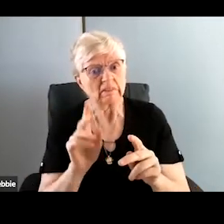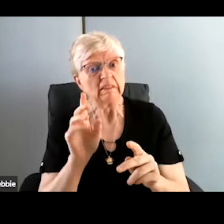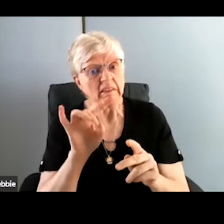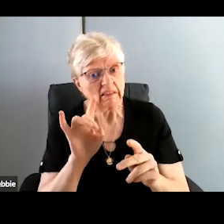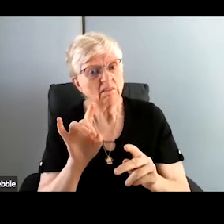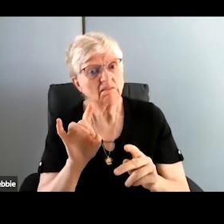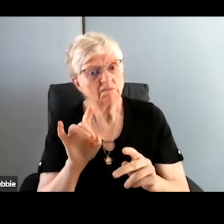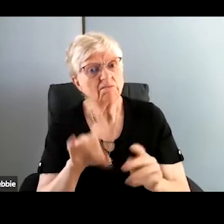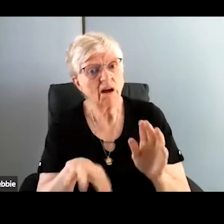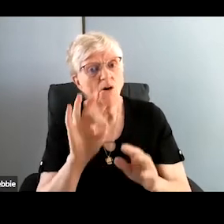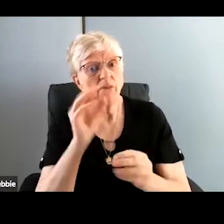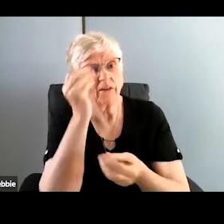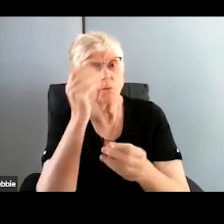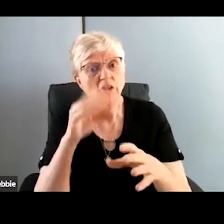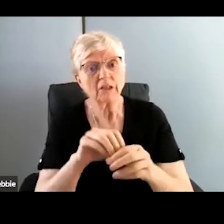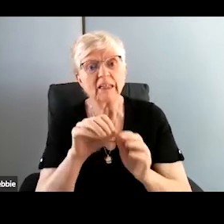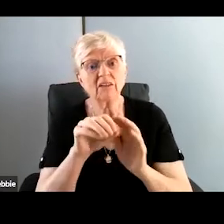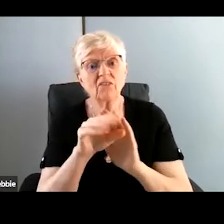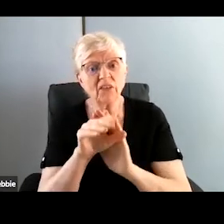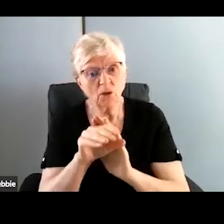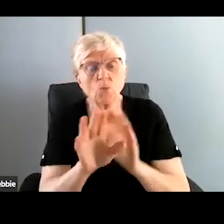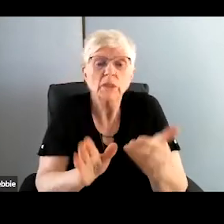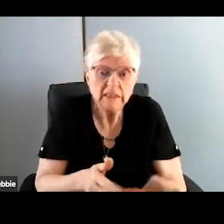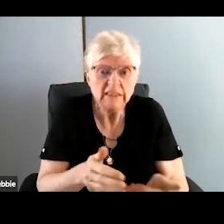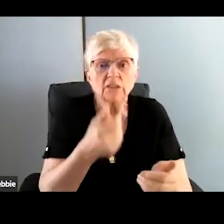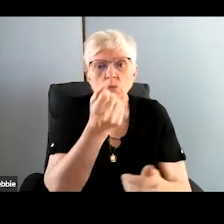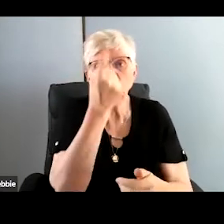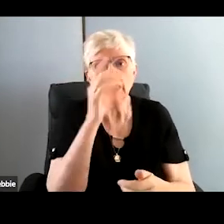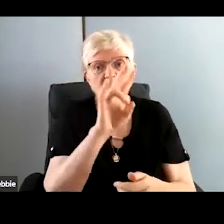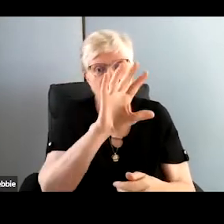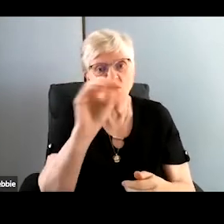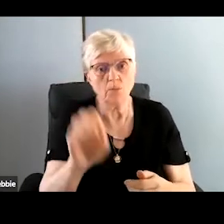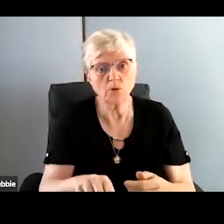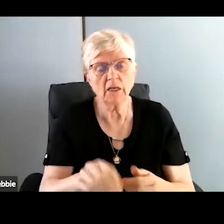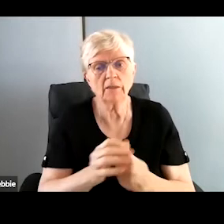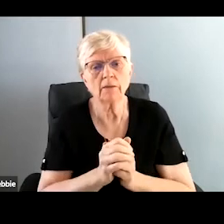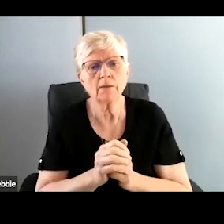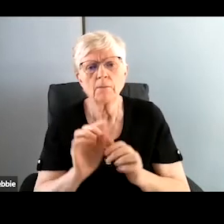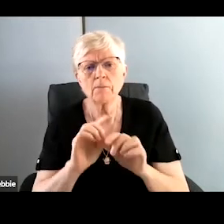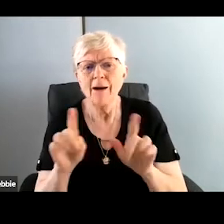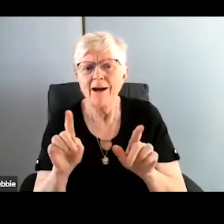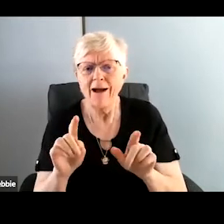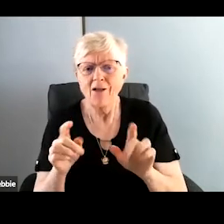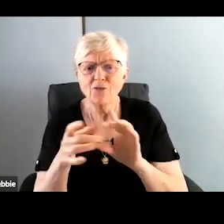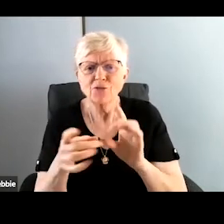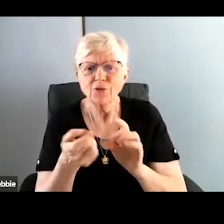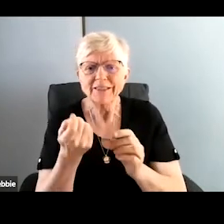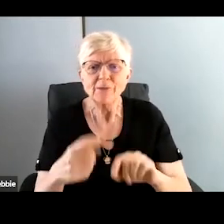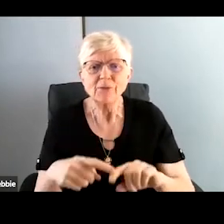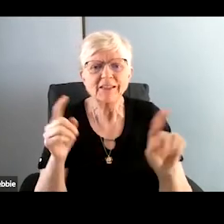FOUND THAT THE INFORMATION IN VIDEO FORMAT IS EASY TO UNDERSTAND. BUT THE STORY'S A LITTLE BIT DIFFERENT FOR SEVERE AND BUT THE STORY'S A LITTLE BIT DIFFERENT FOR SEVERE AND PROFOUND PROFOUND HEARING LOSS.